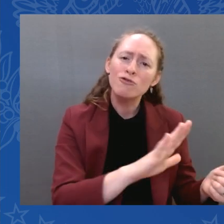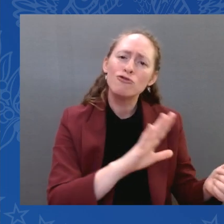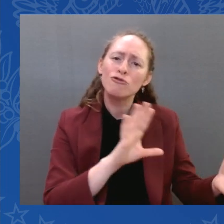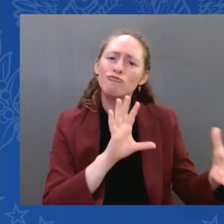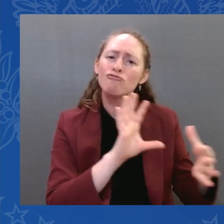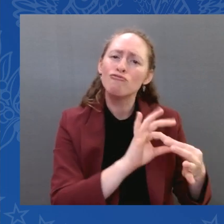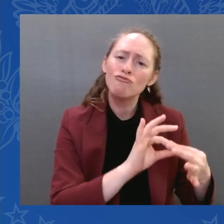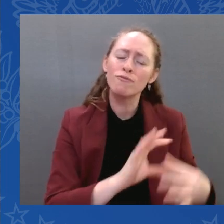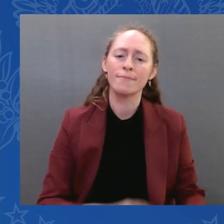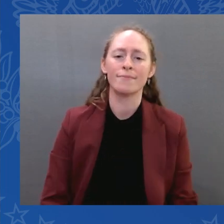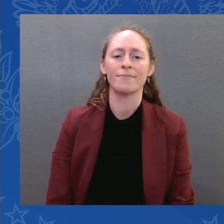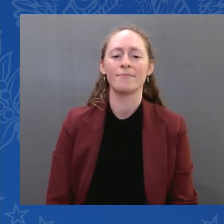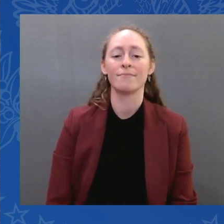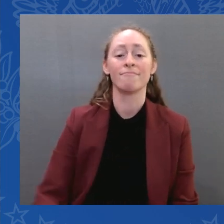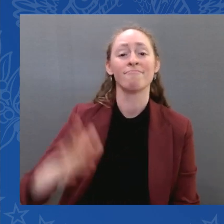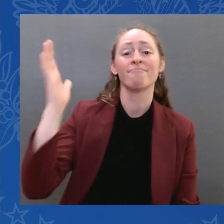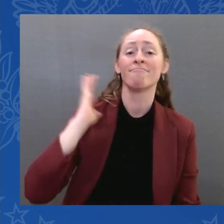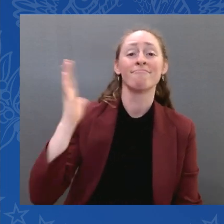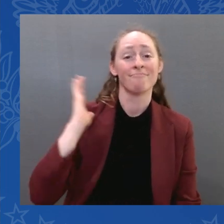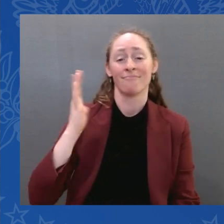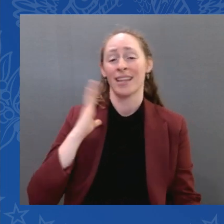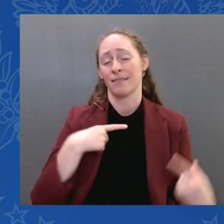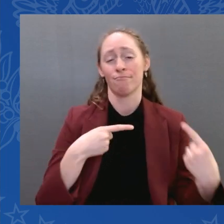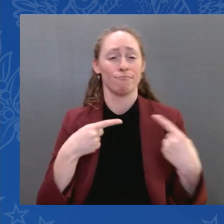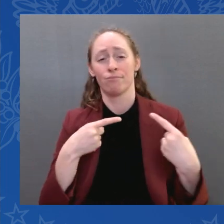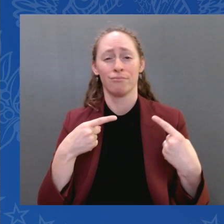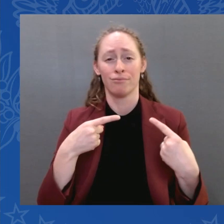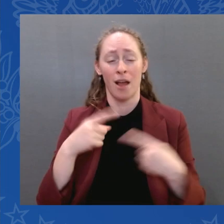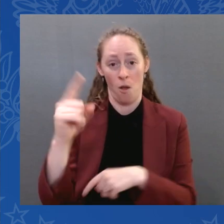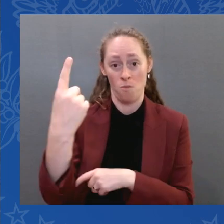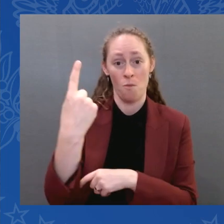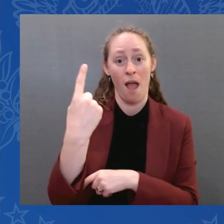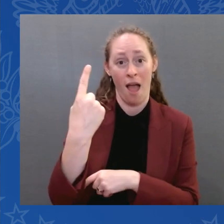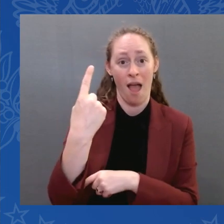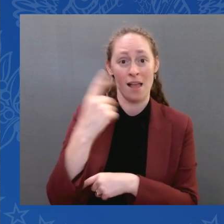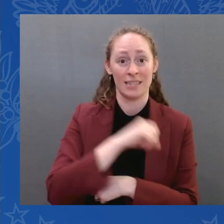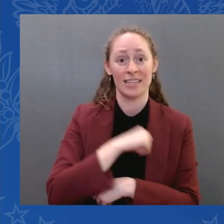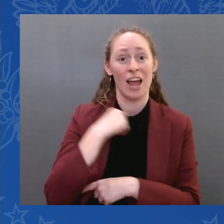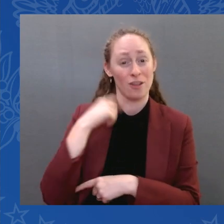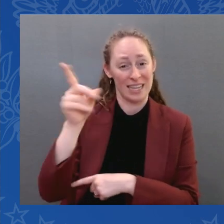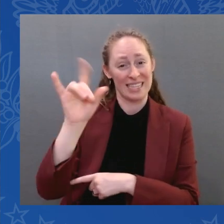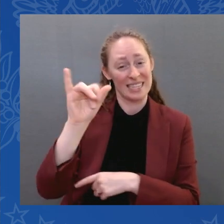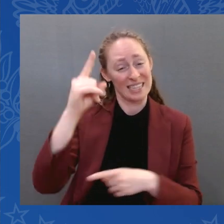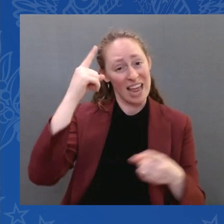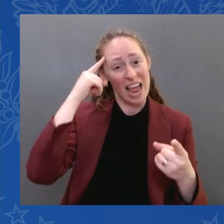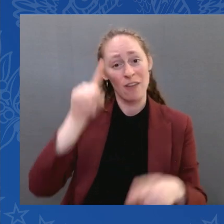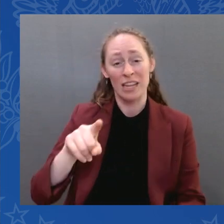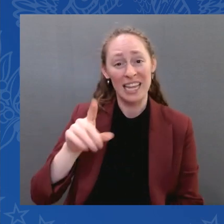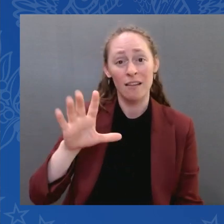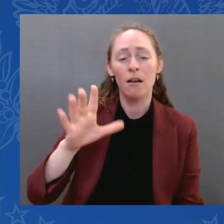except we were both senators, but we debate like hell on the floor of the Senate and go and have lunch together.